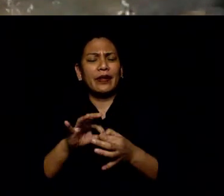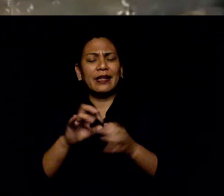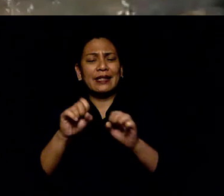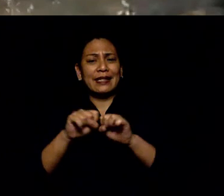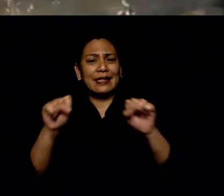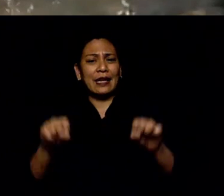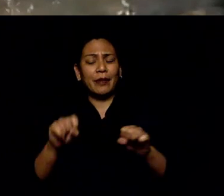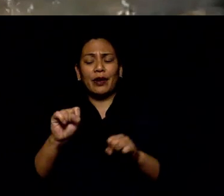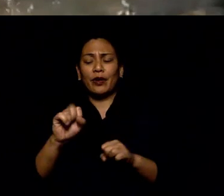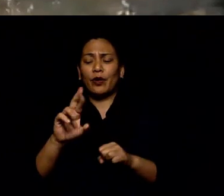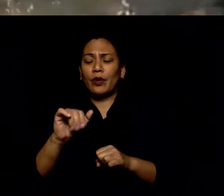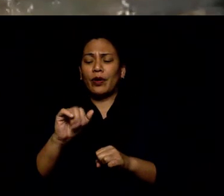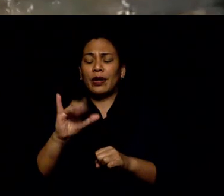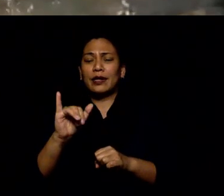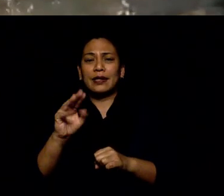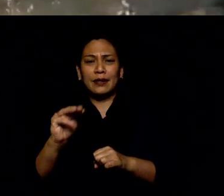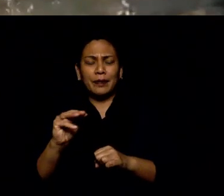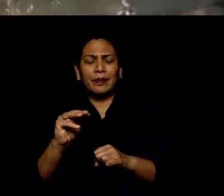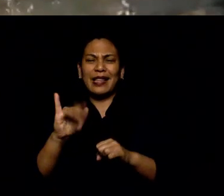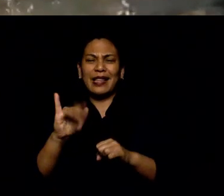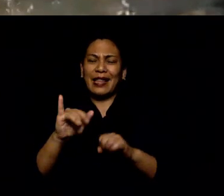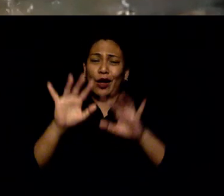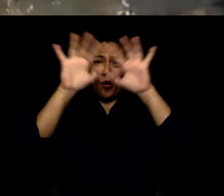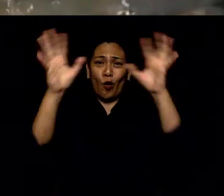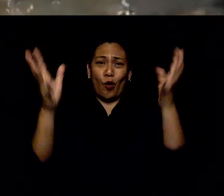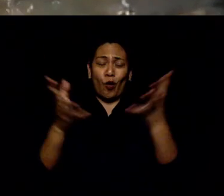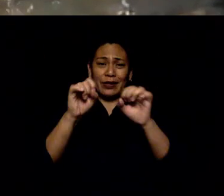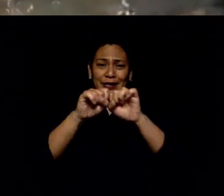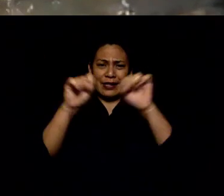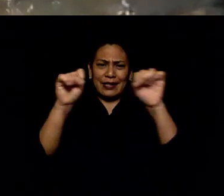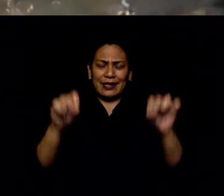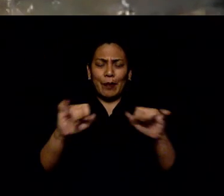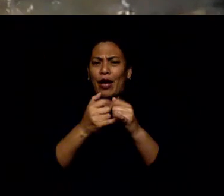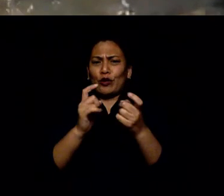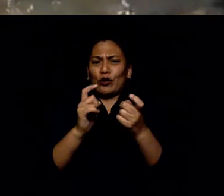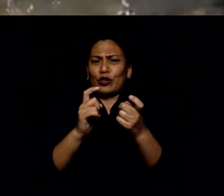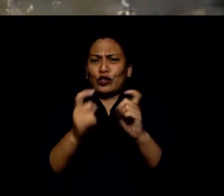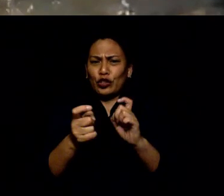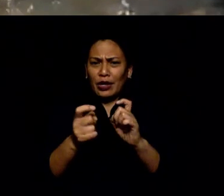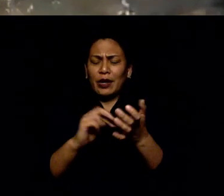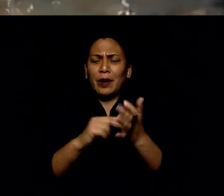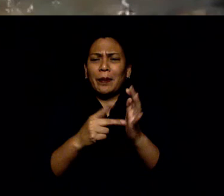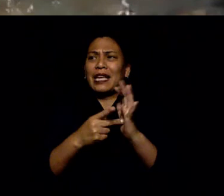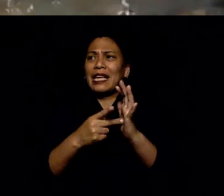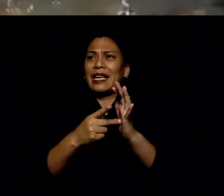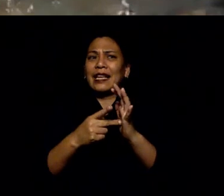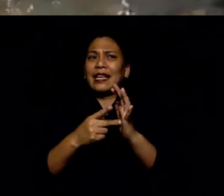And how do you change the whole system to make room for people to access to leadership? Right?